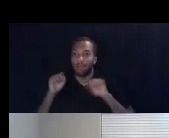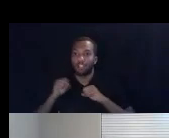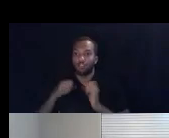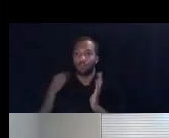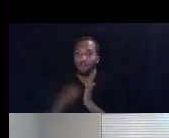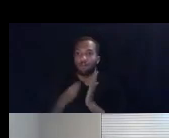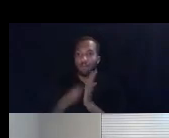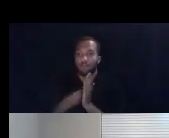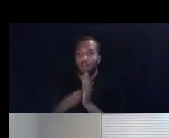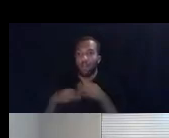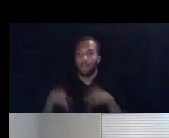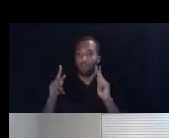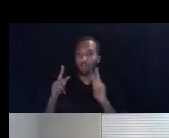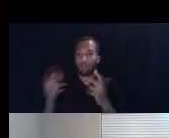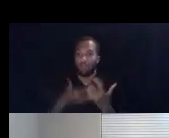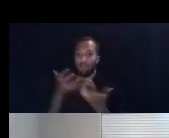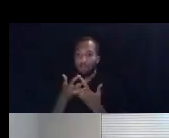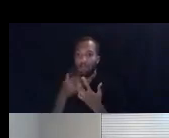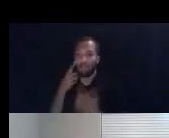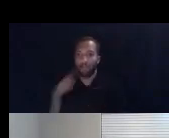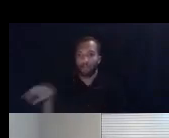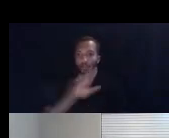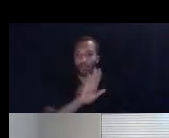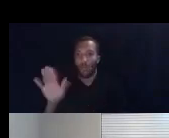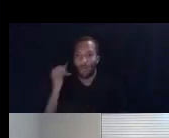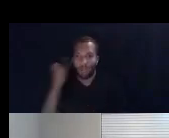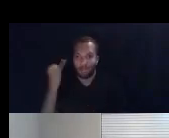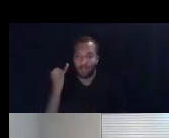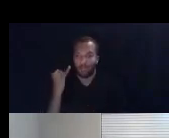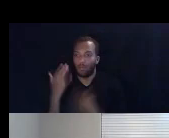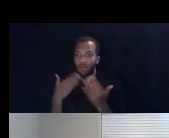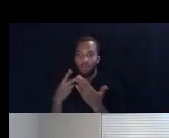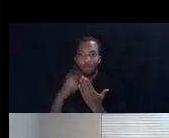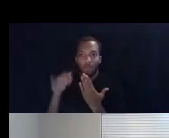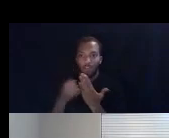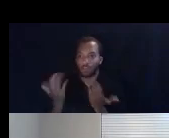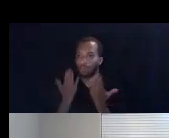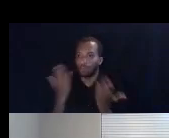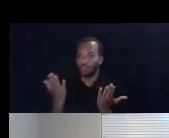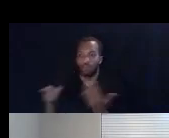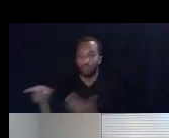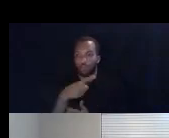that may fit for an idea, a project proposal that we received. So even if we're not able to fund something